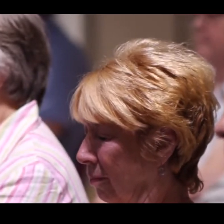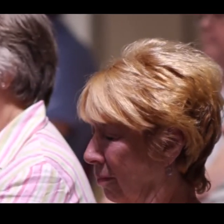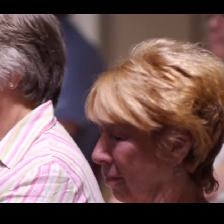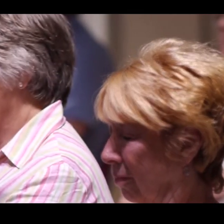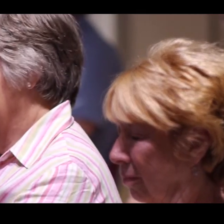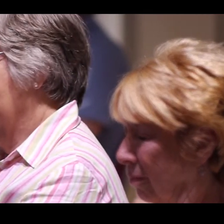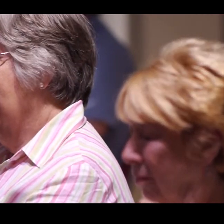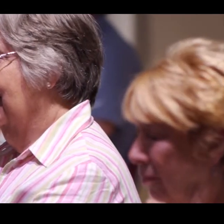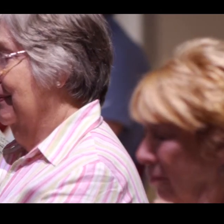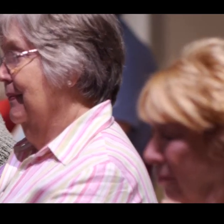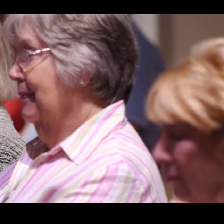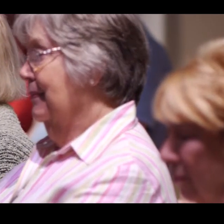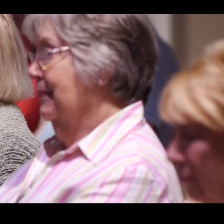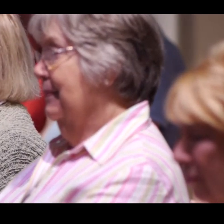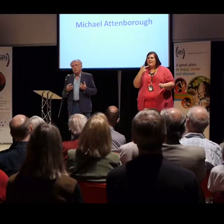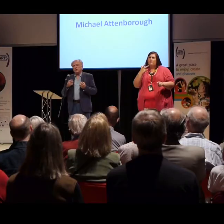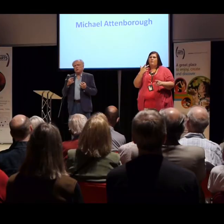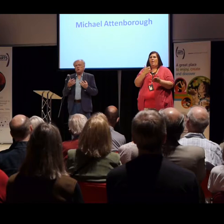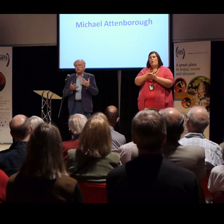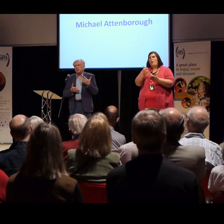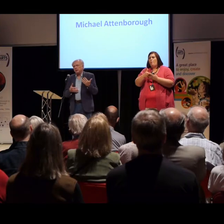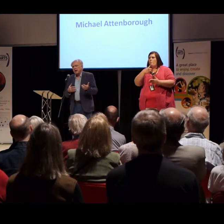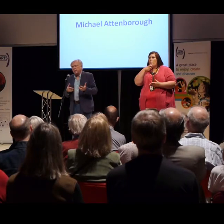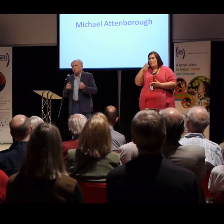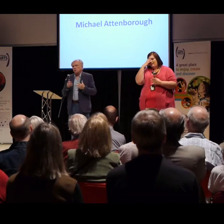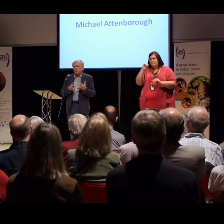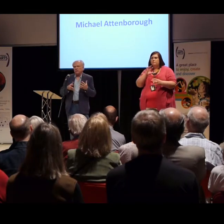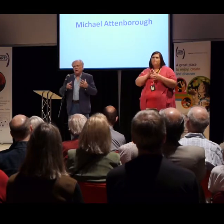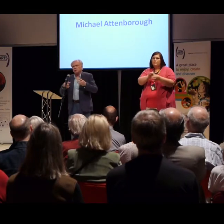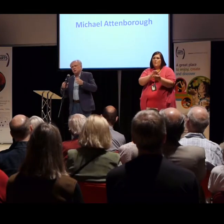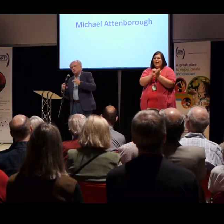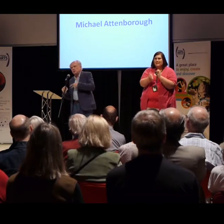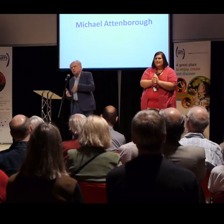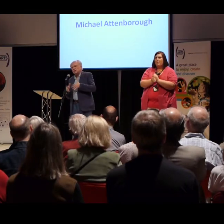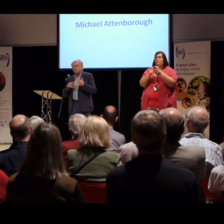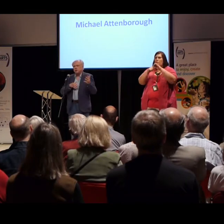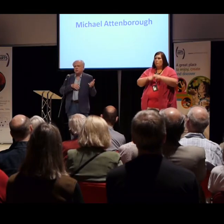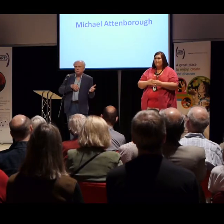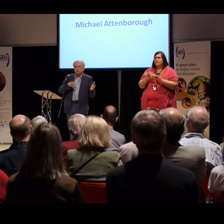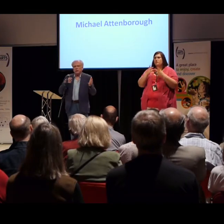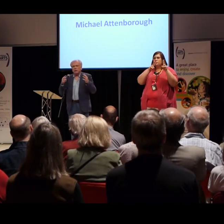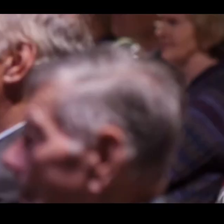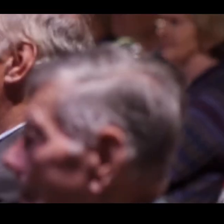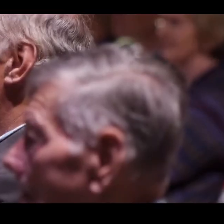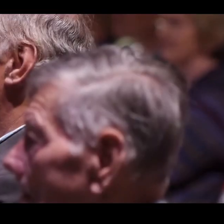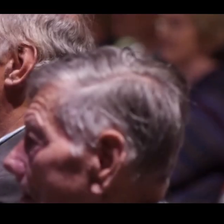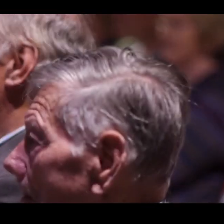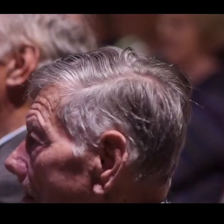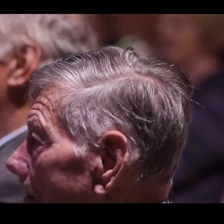a lot of us understand by that word. Which is to do with exams and qualifications, and subjects and curricula and so on.